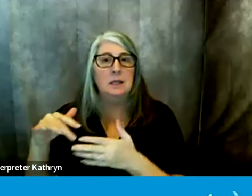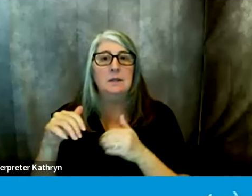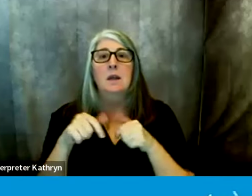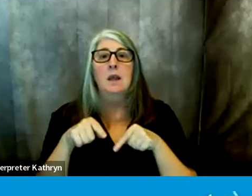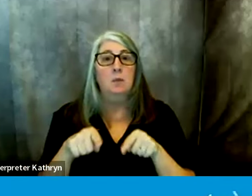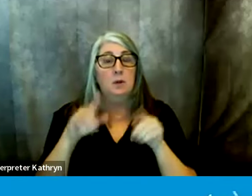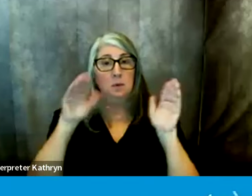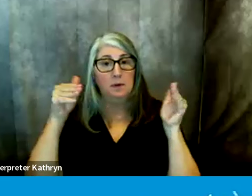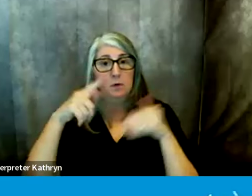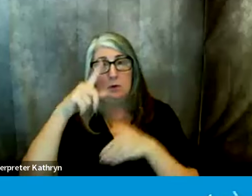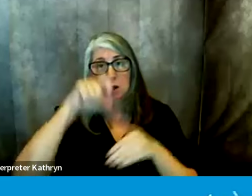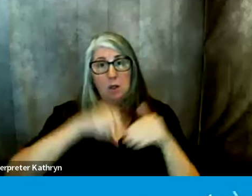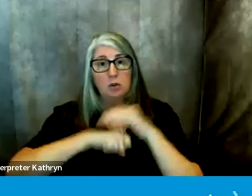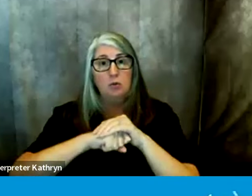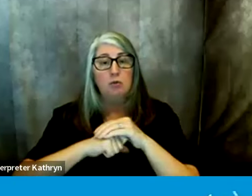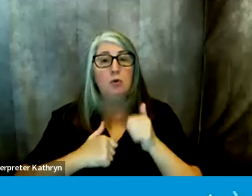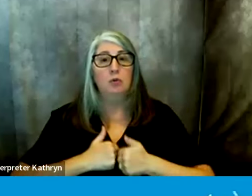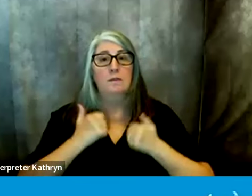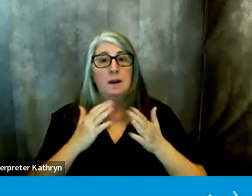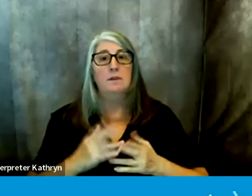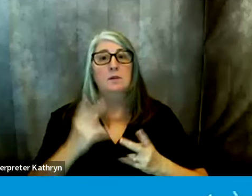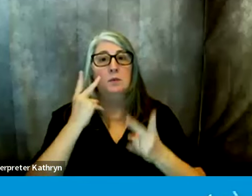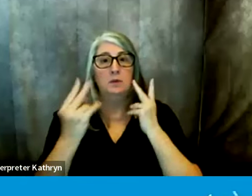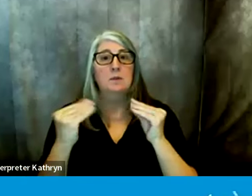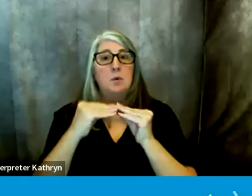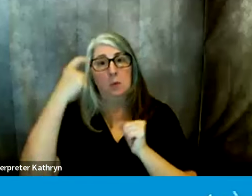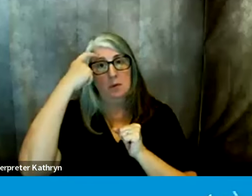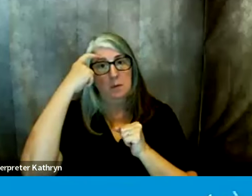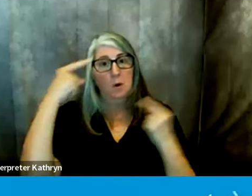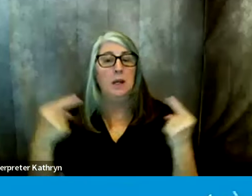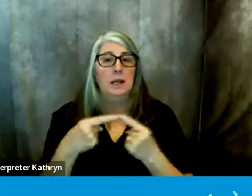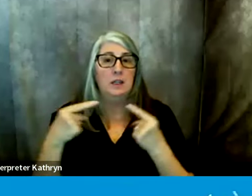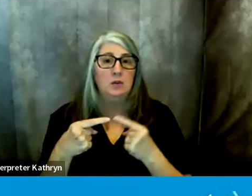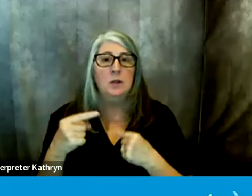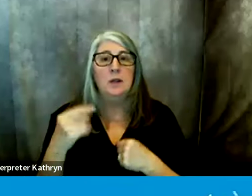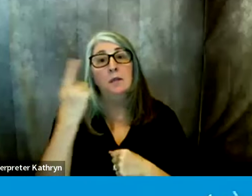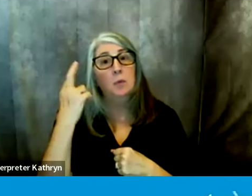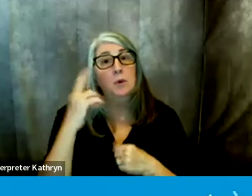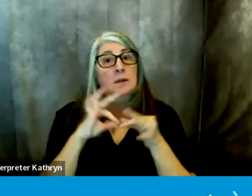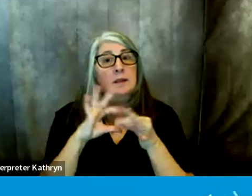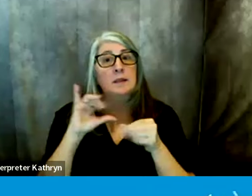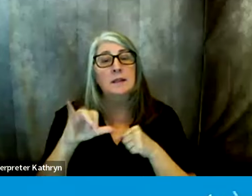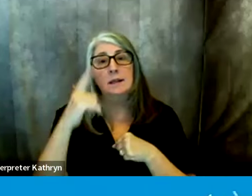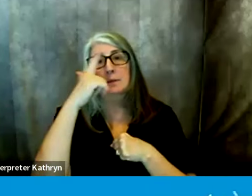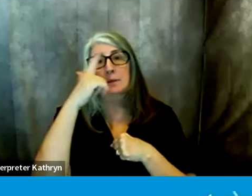I'm sure we'll see something similar in patients with spinal cord injury. The reason why I say that is also because of the results that we've seen